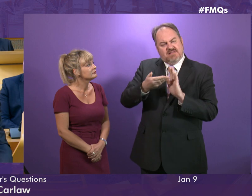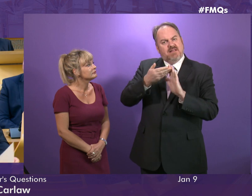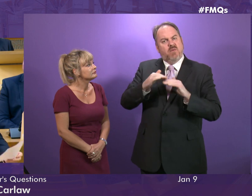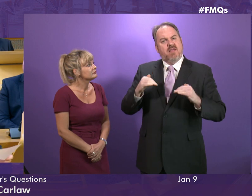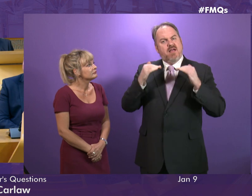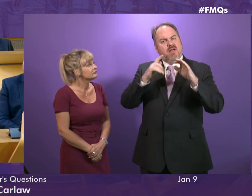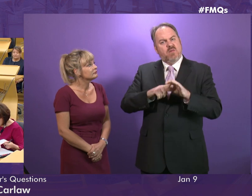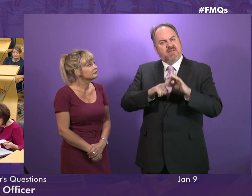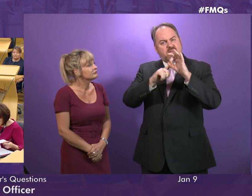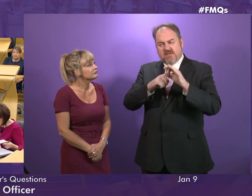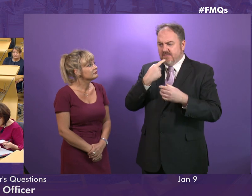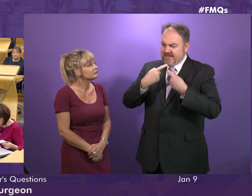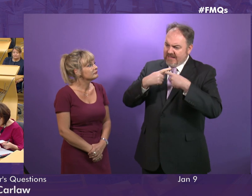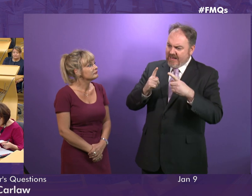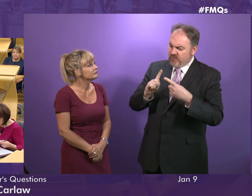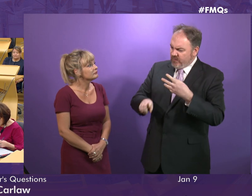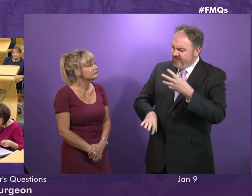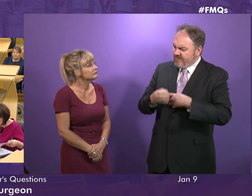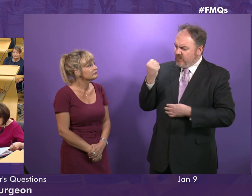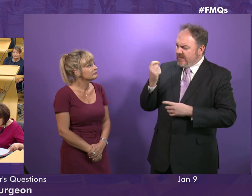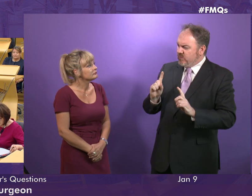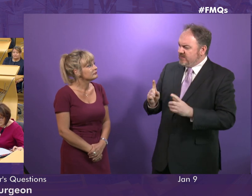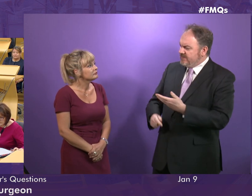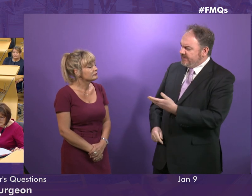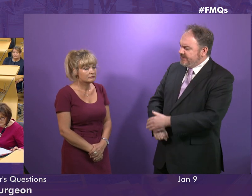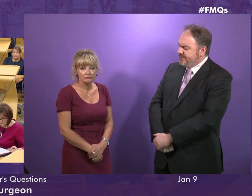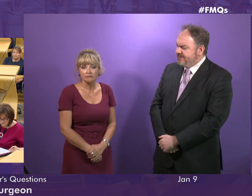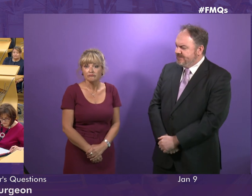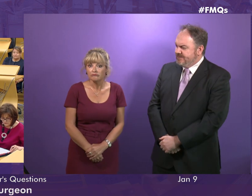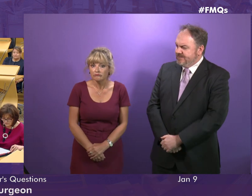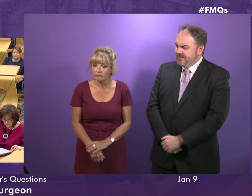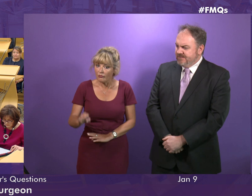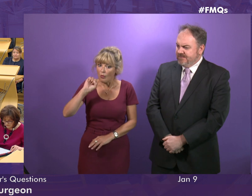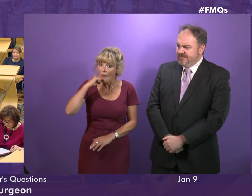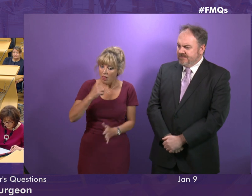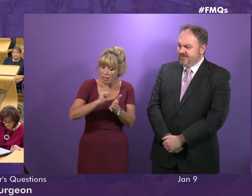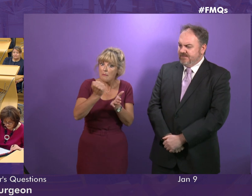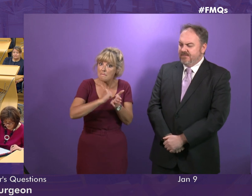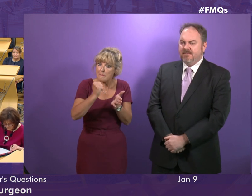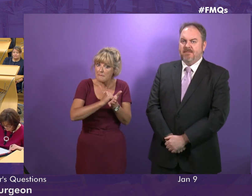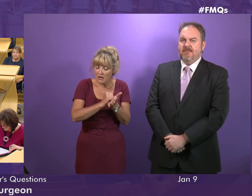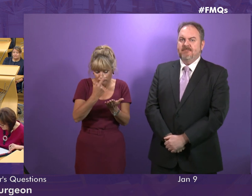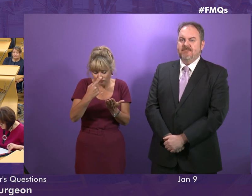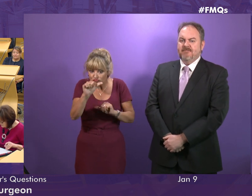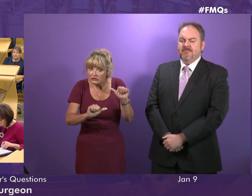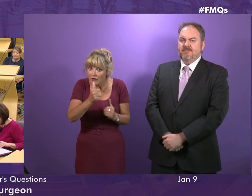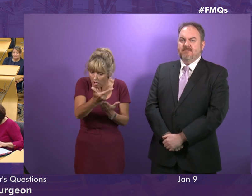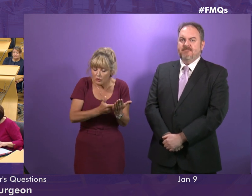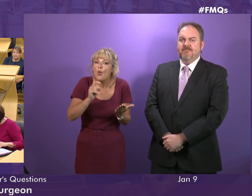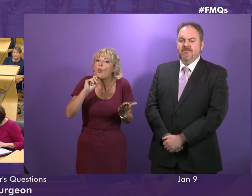findings today? The First Minister (Nicola Sturgeon): We will publish findings that the Parliament should be aware of as and when we have them.